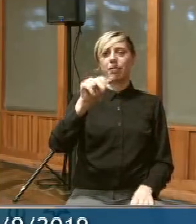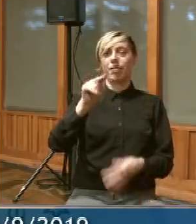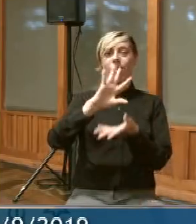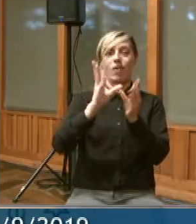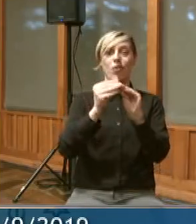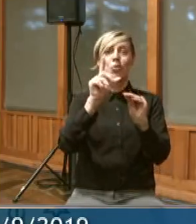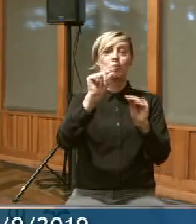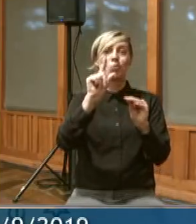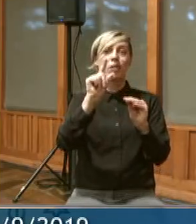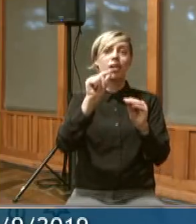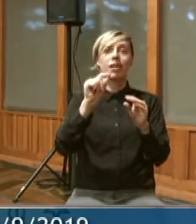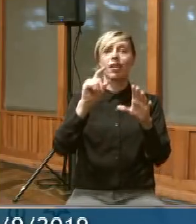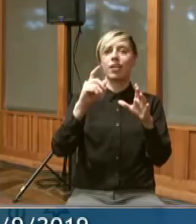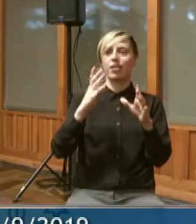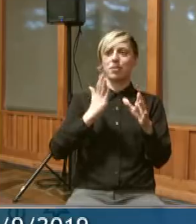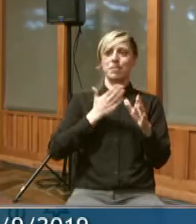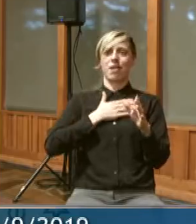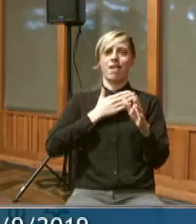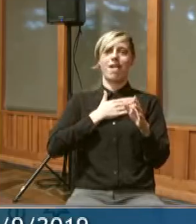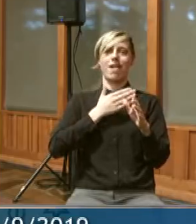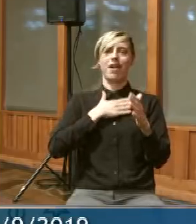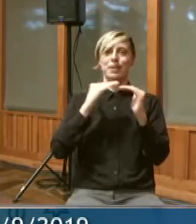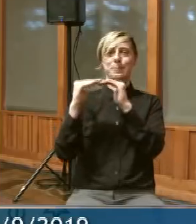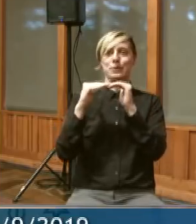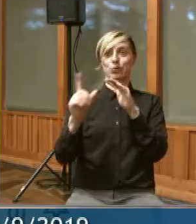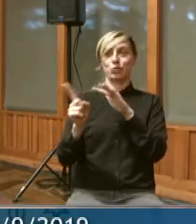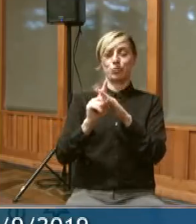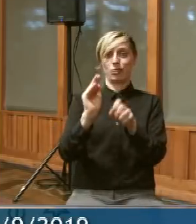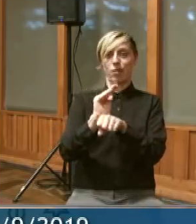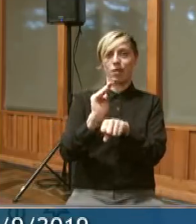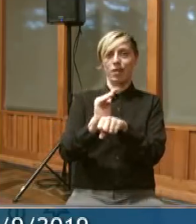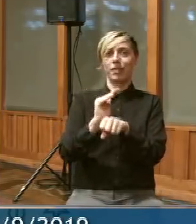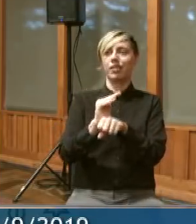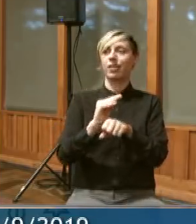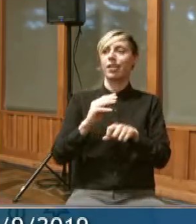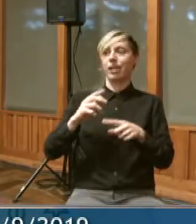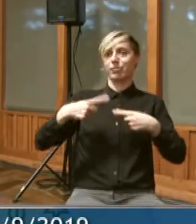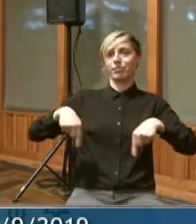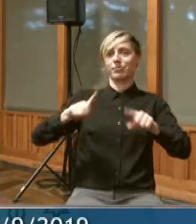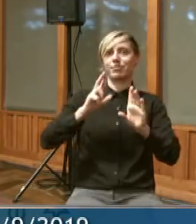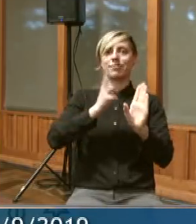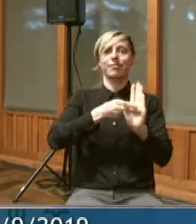CLASS TAUGHT BY JEFF BERGMAN. WE HAVE ABOUT 20 OF US HERE